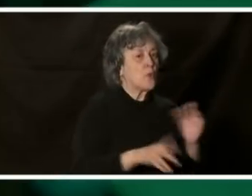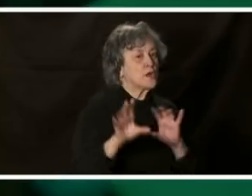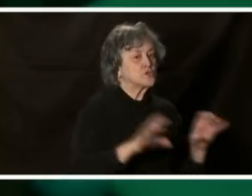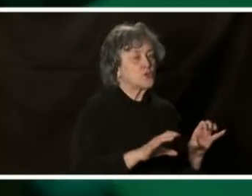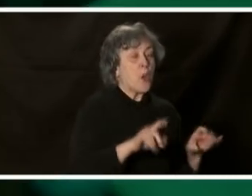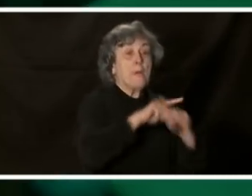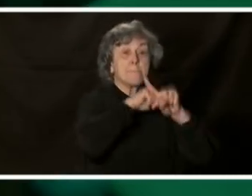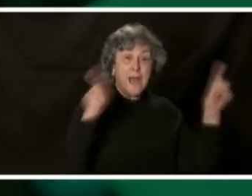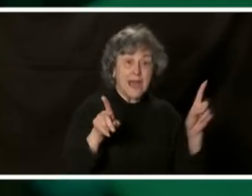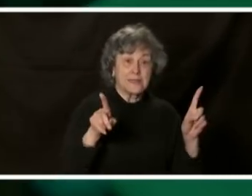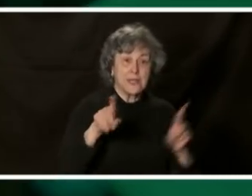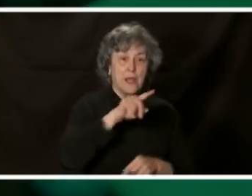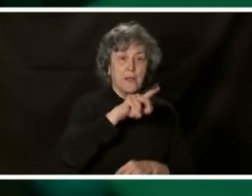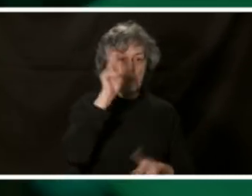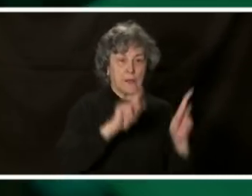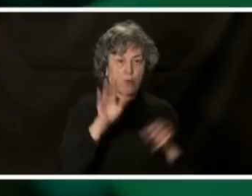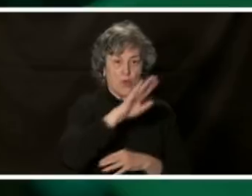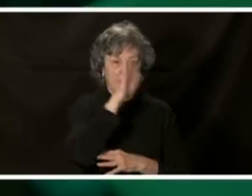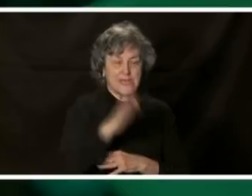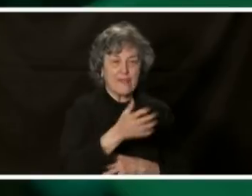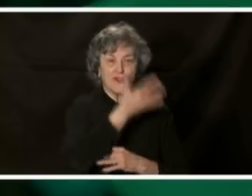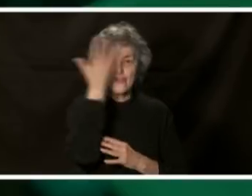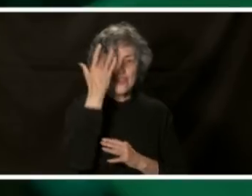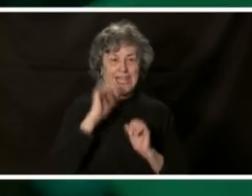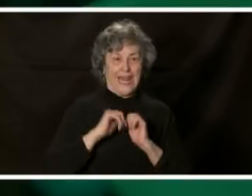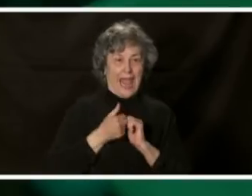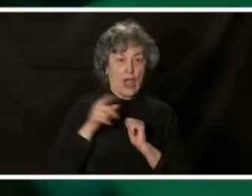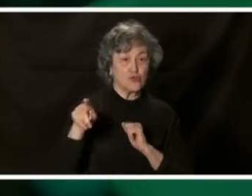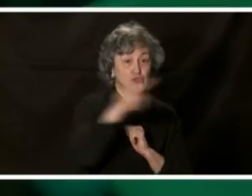BUT PEOPLE WILL NEVER FORGET HOW YOU MADE THEM FEEL."